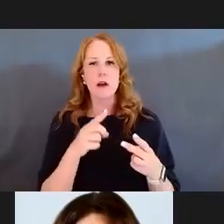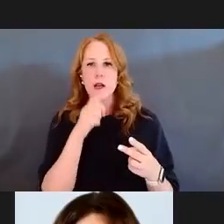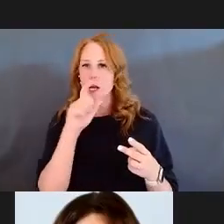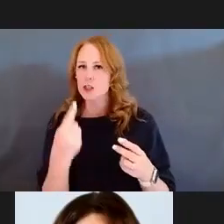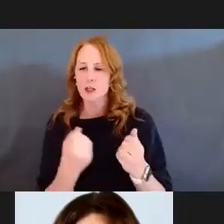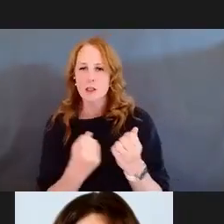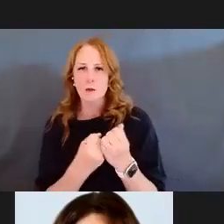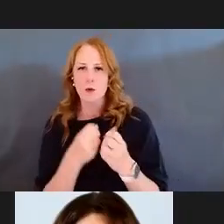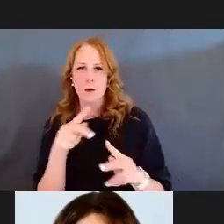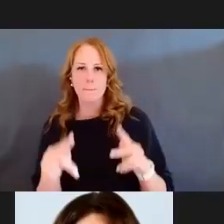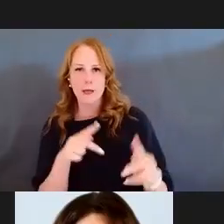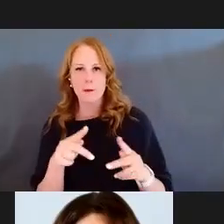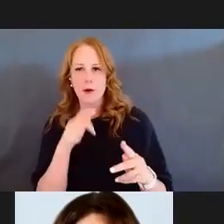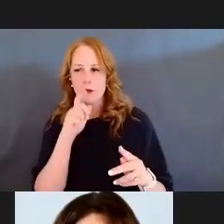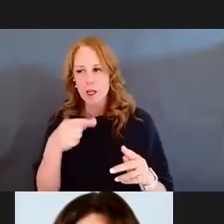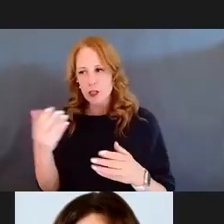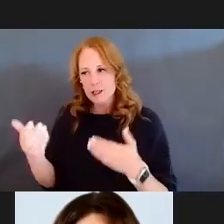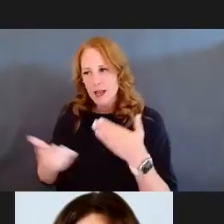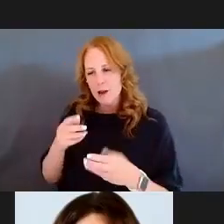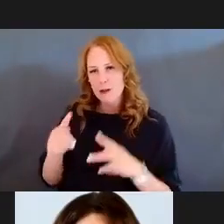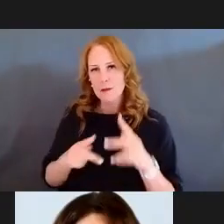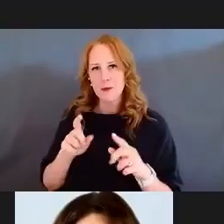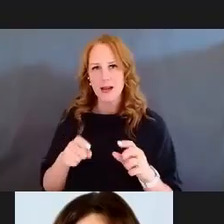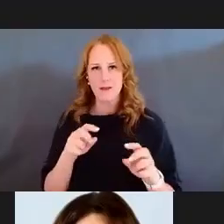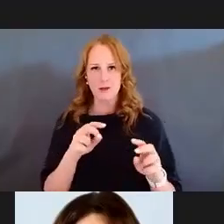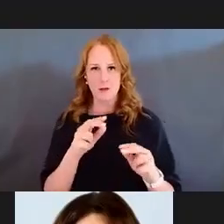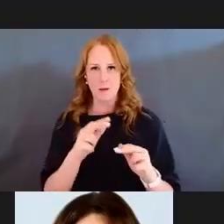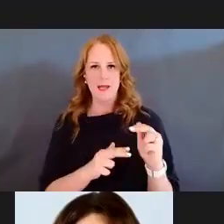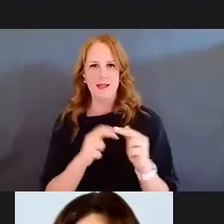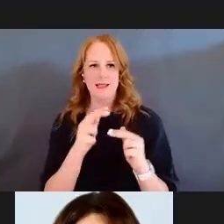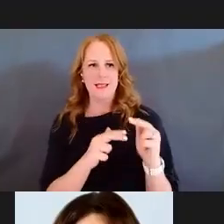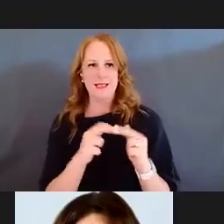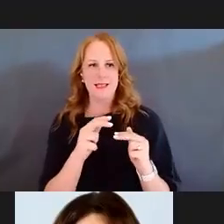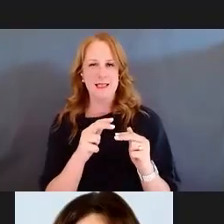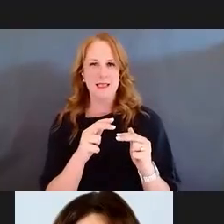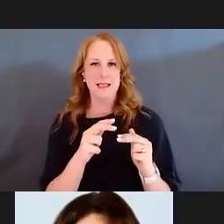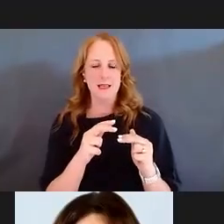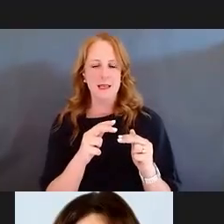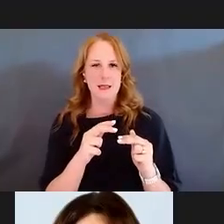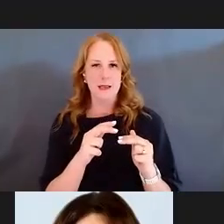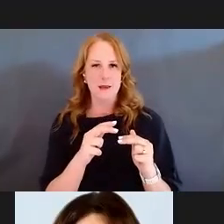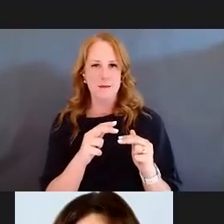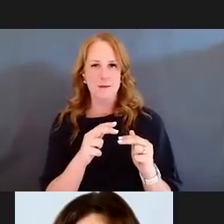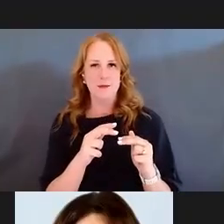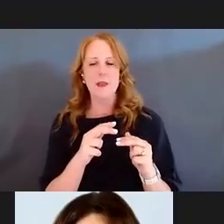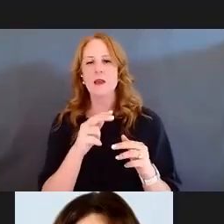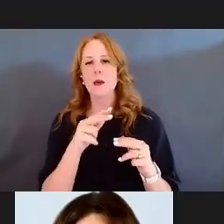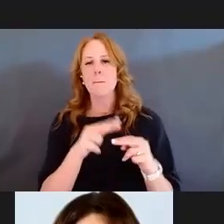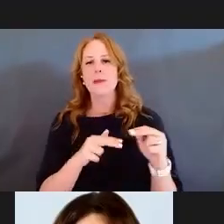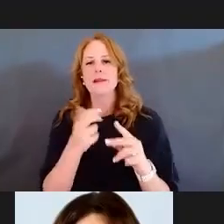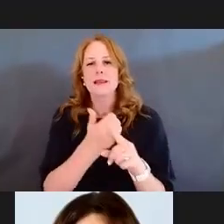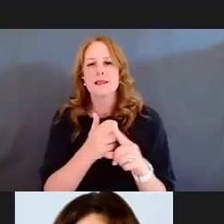just hiring people. buildings silently are either removing or reinforcing the need for support in